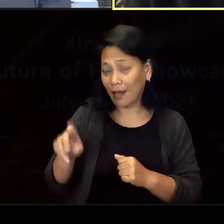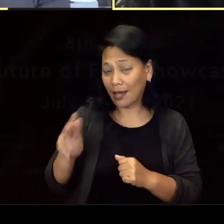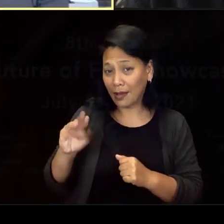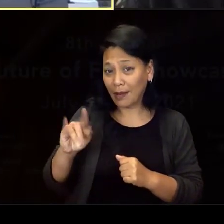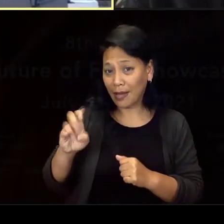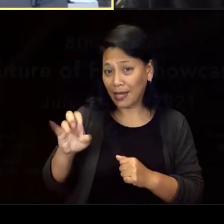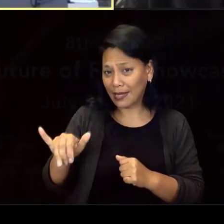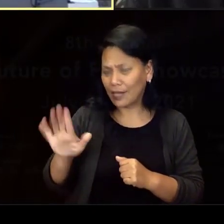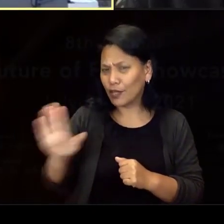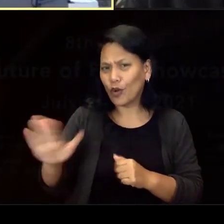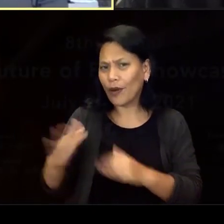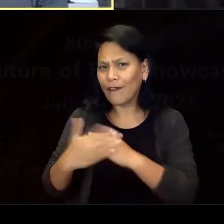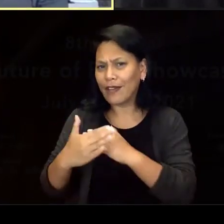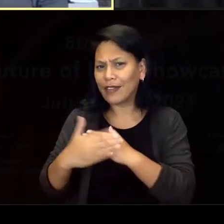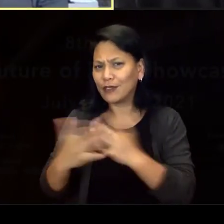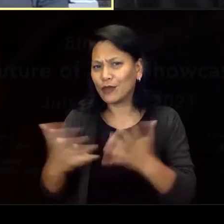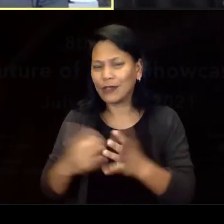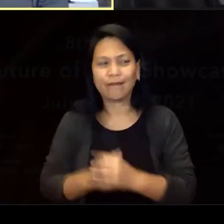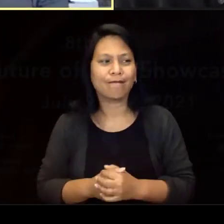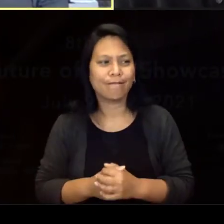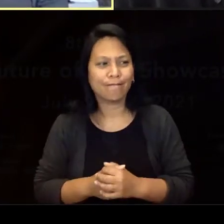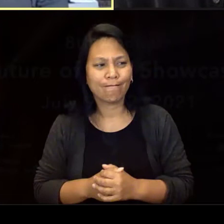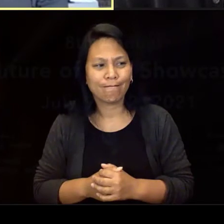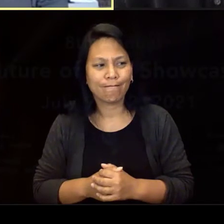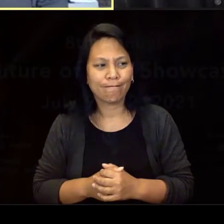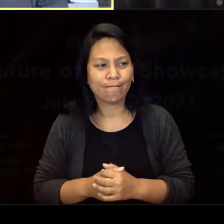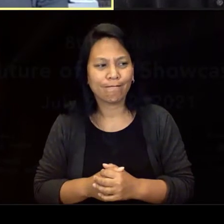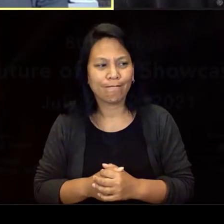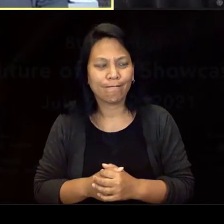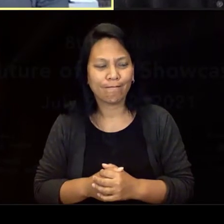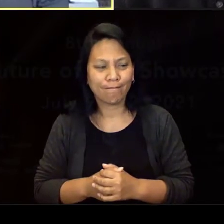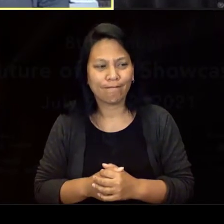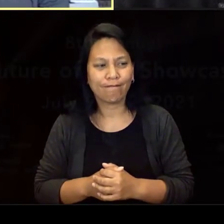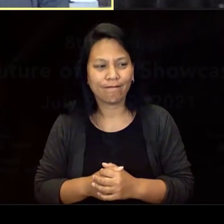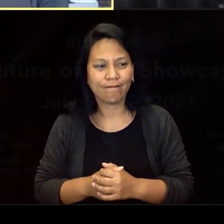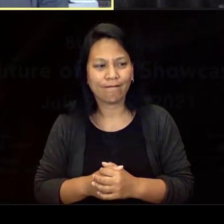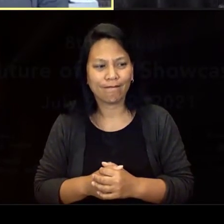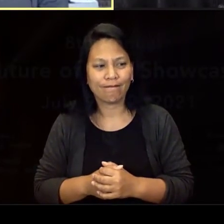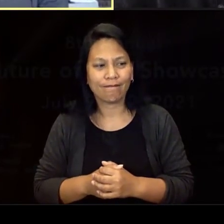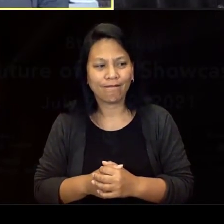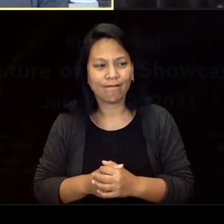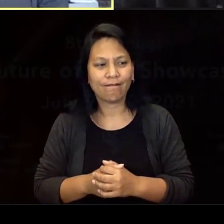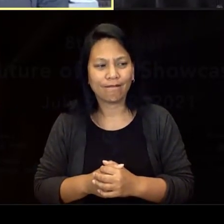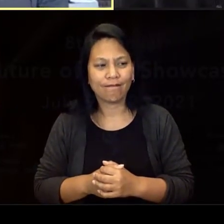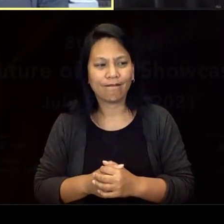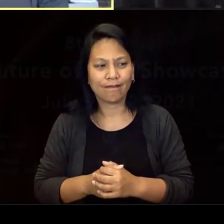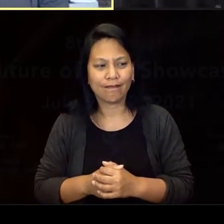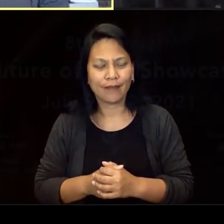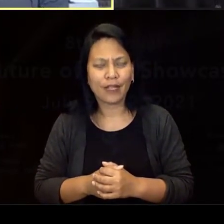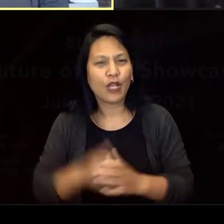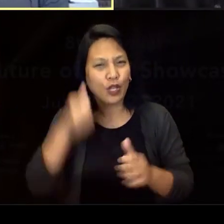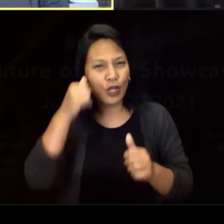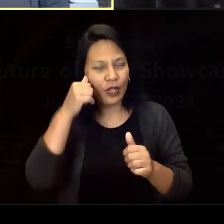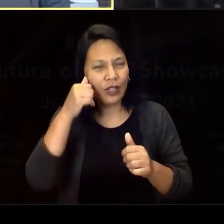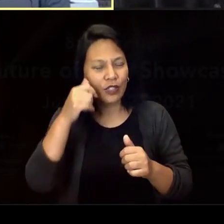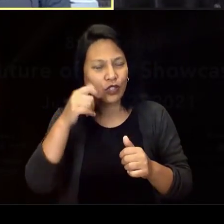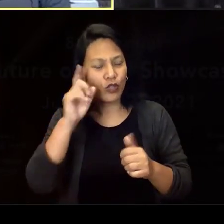I would say, keep in mind who your work, like pay attention to who you're working on and all that stuff,I t